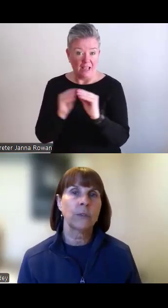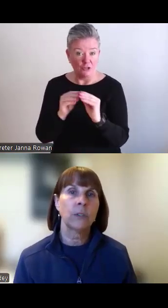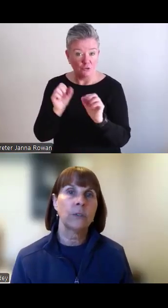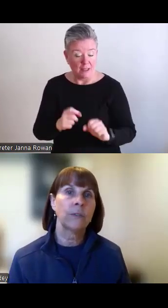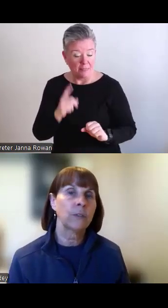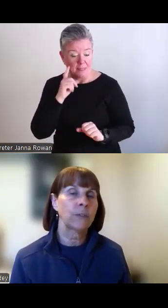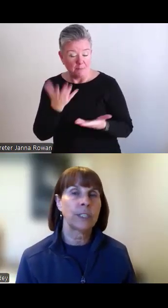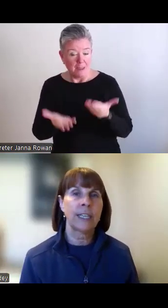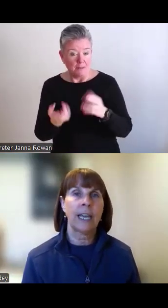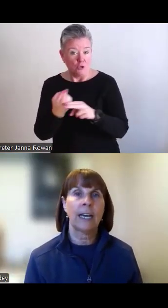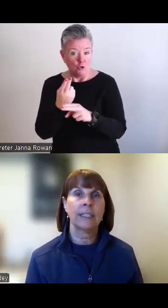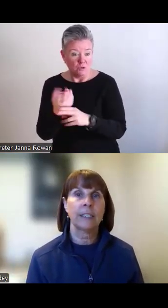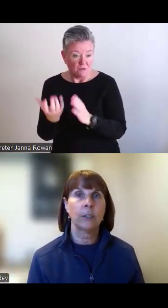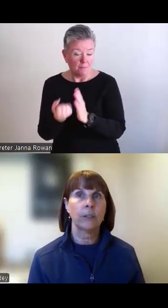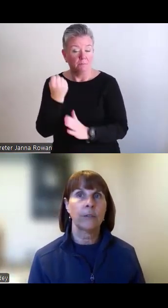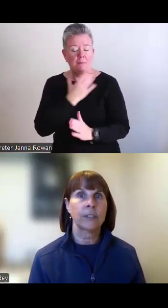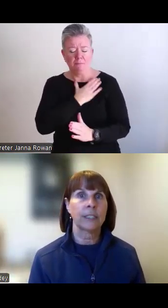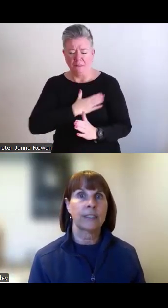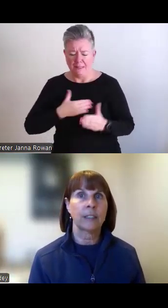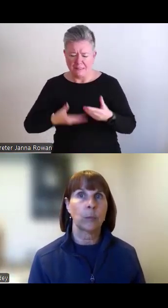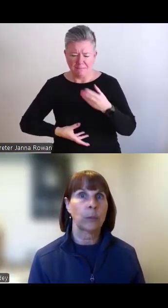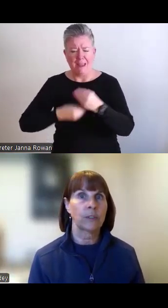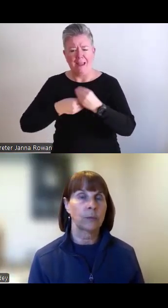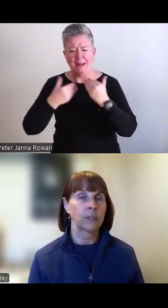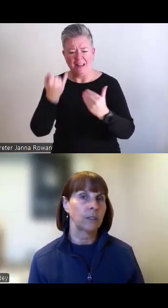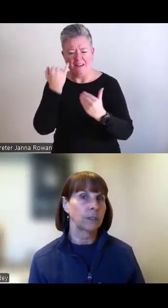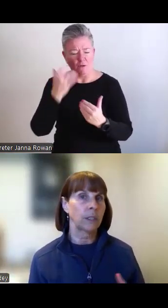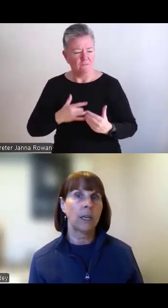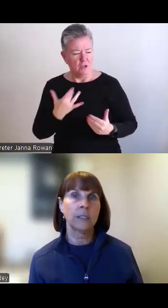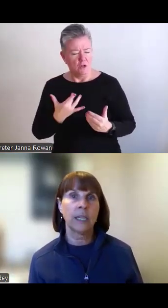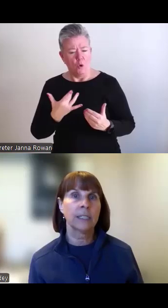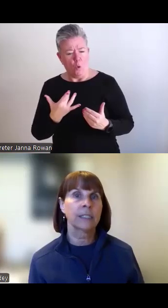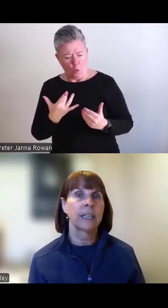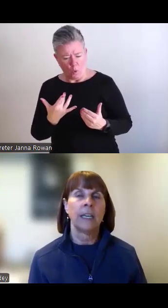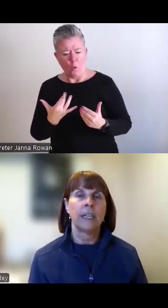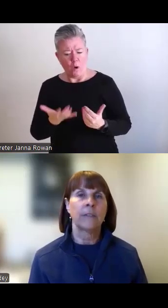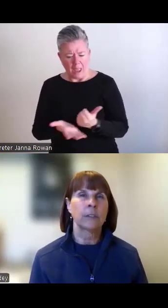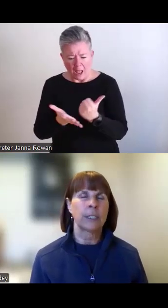be useful, feel free to add here. If there's anything that puts the results in context, if